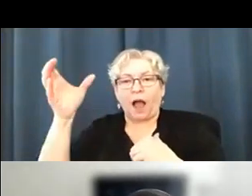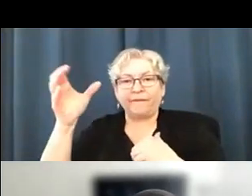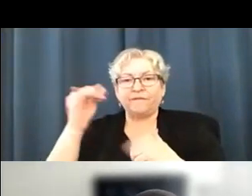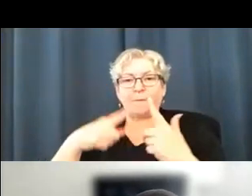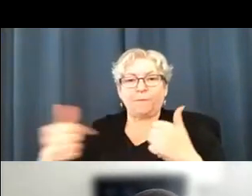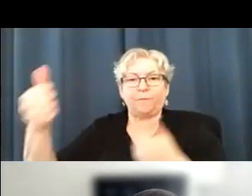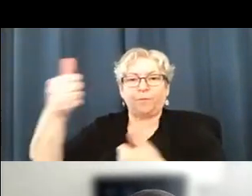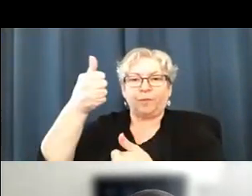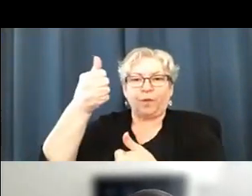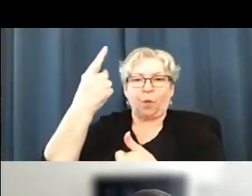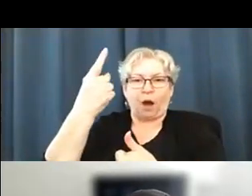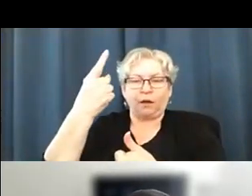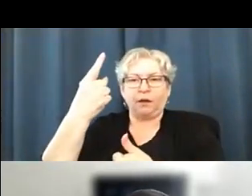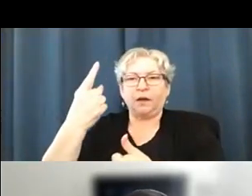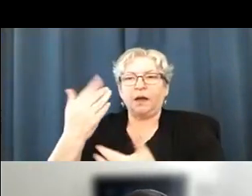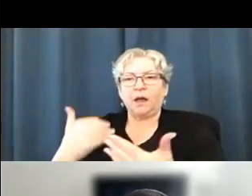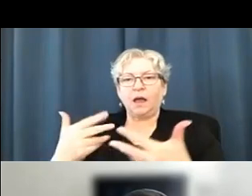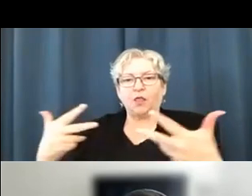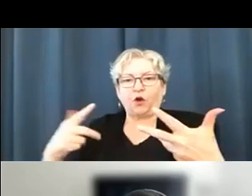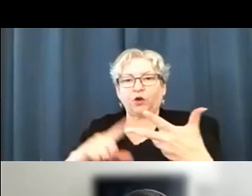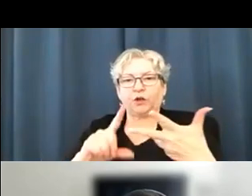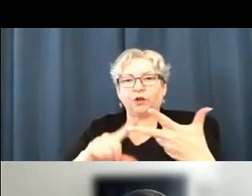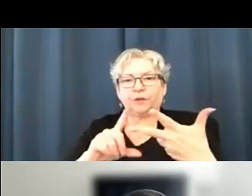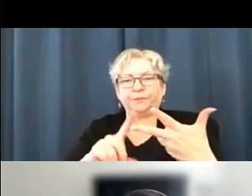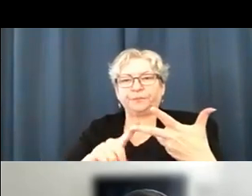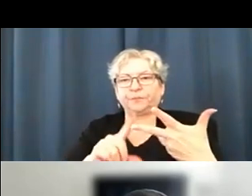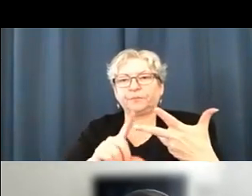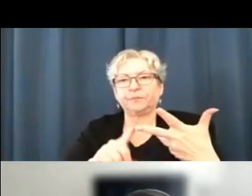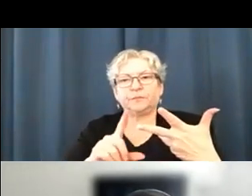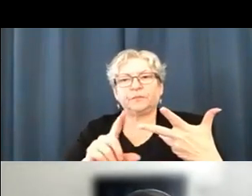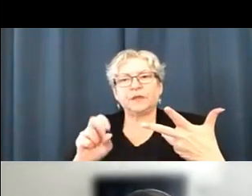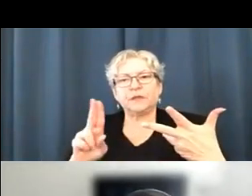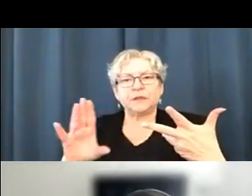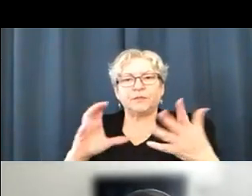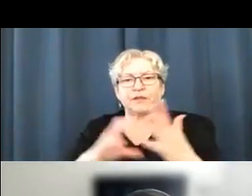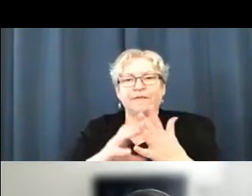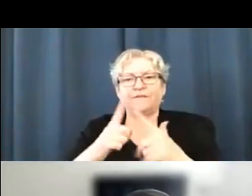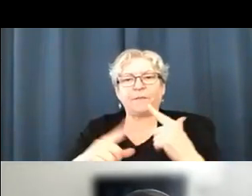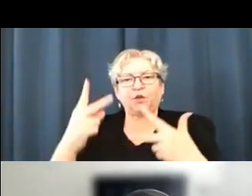And then heading level three, a sub-section of heading level two. So, you just wanna make sure